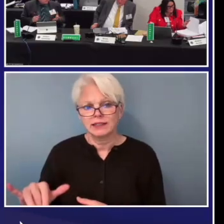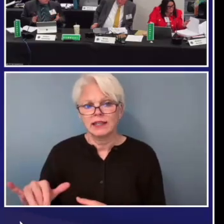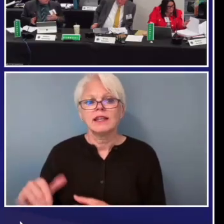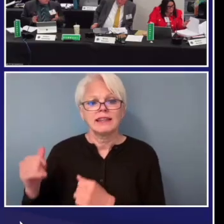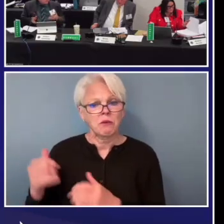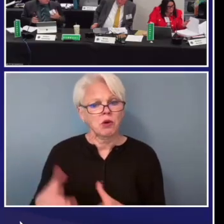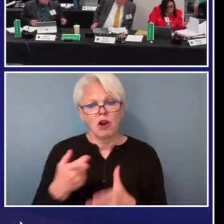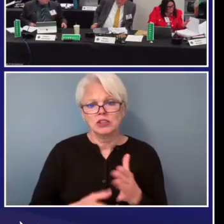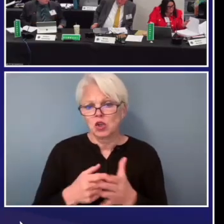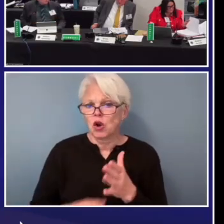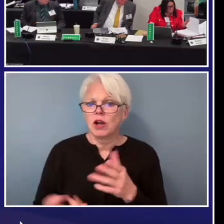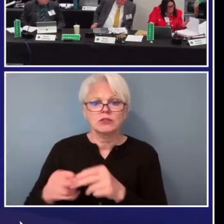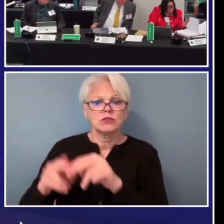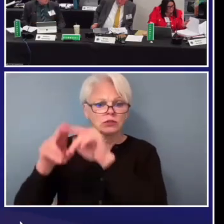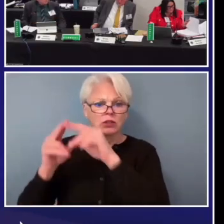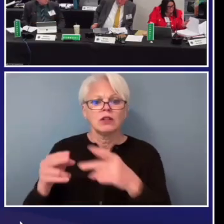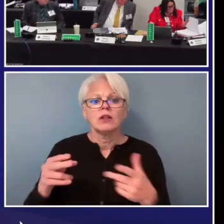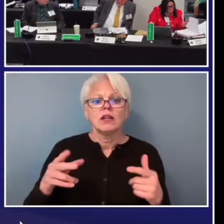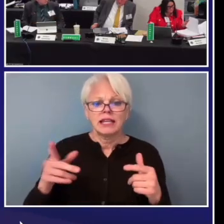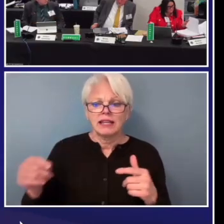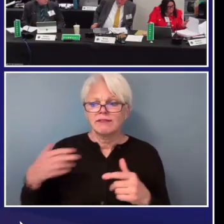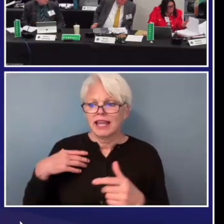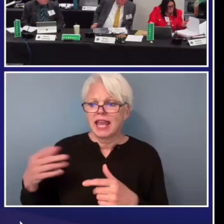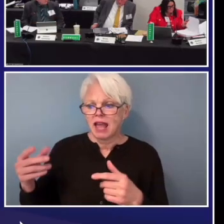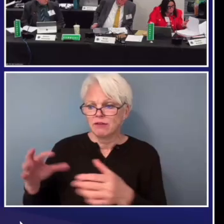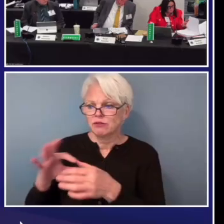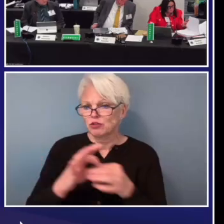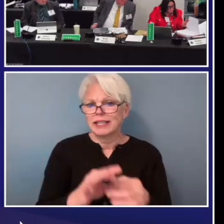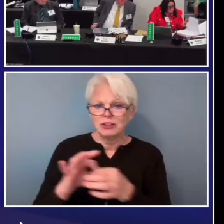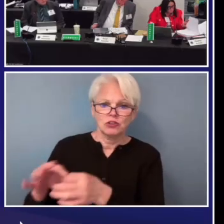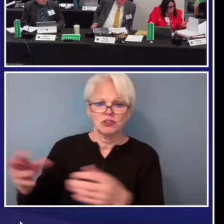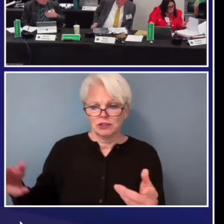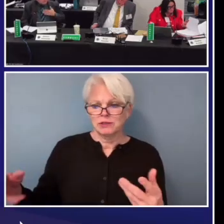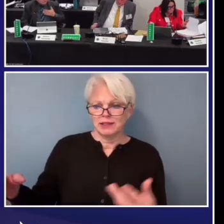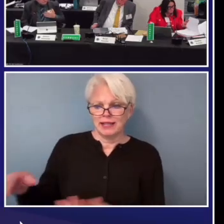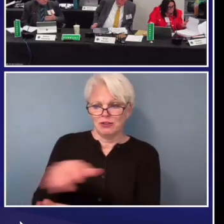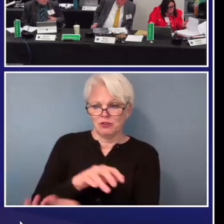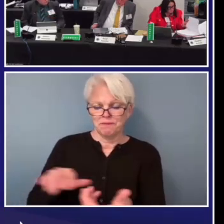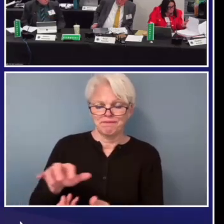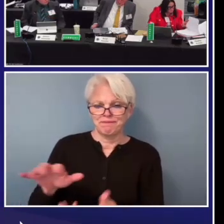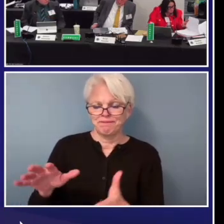those that have these sort of commingling relationships. And I'm concerned about that as a representative